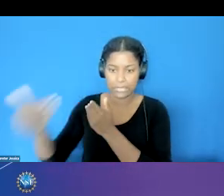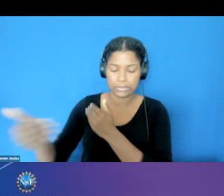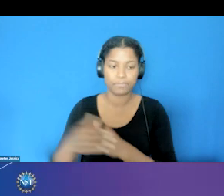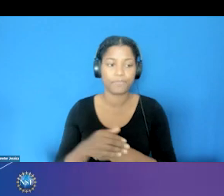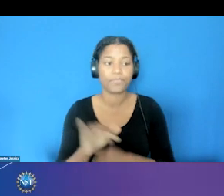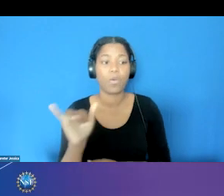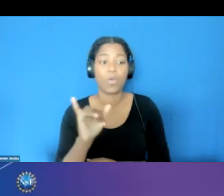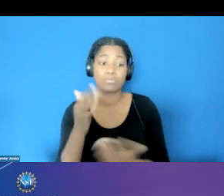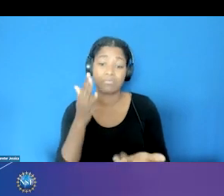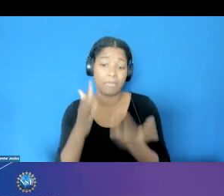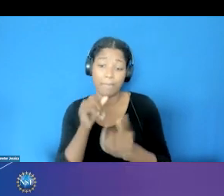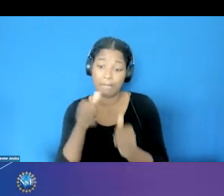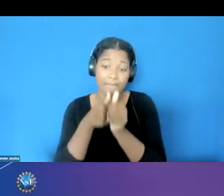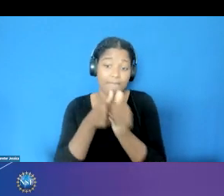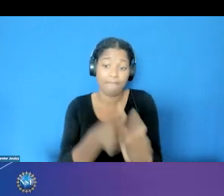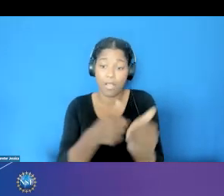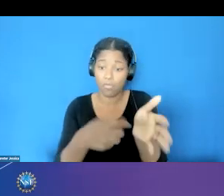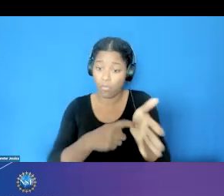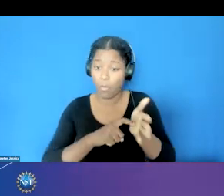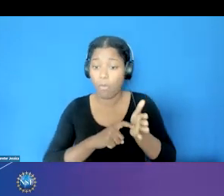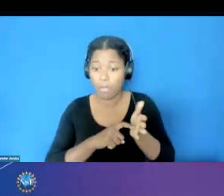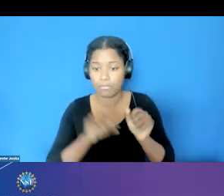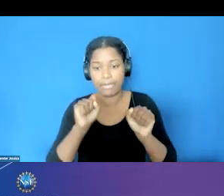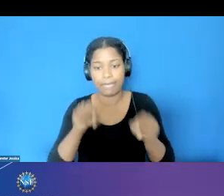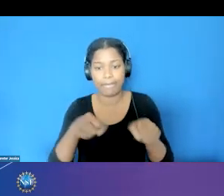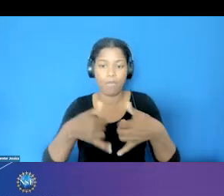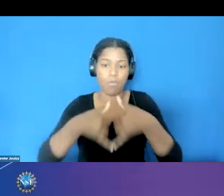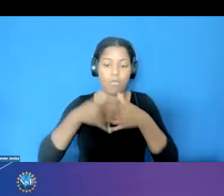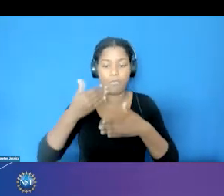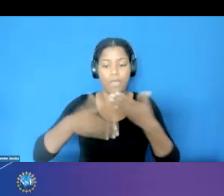Also, not following the solicitation requirements can delay award processing.